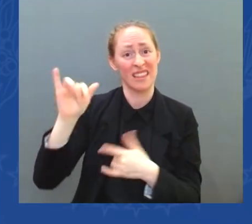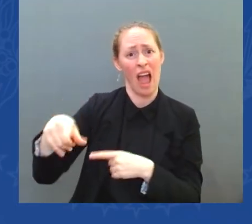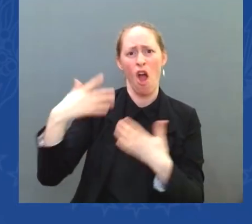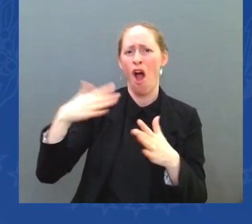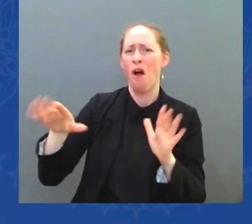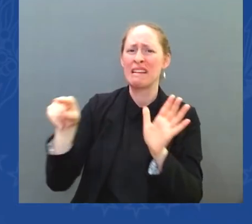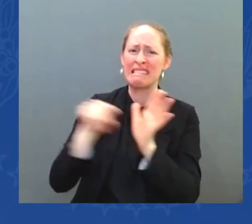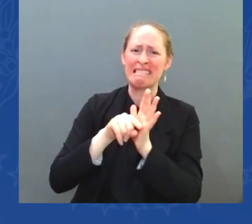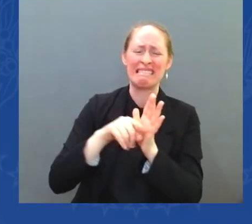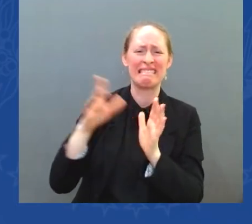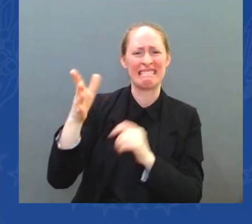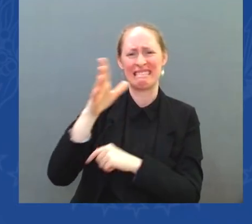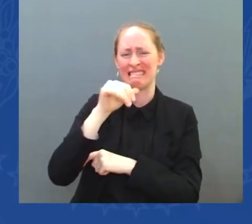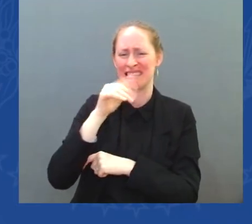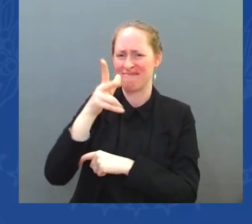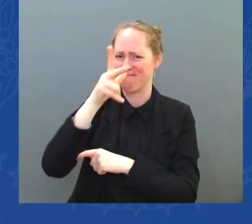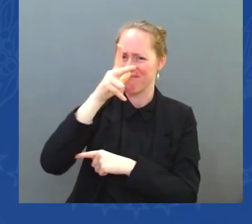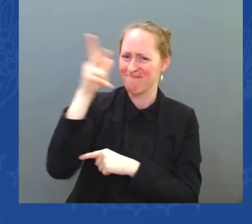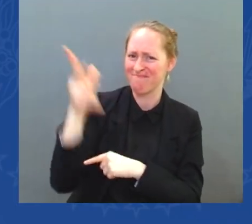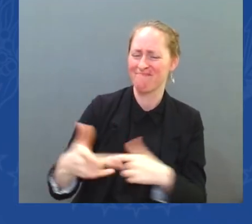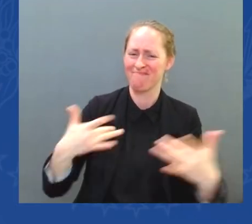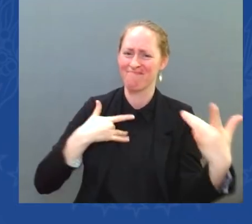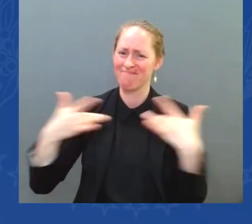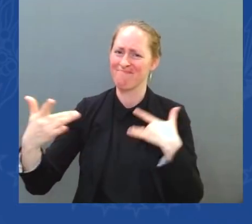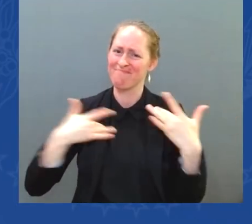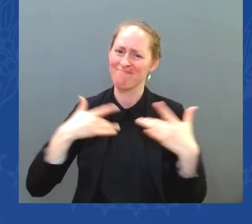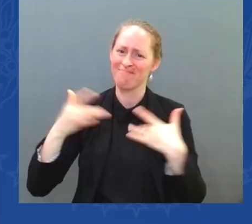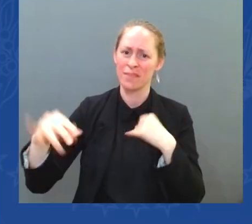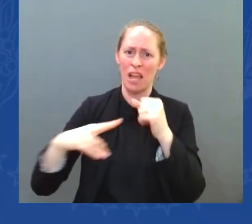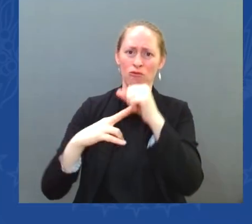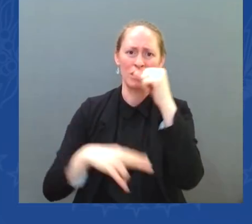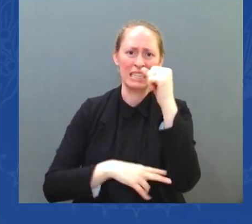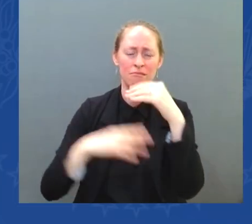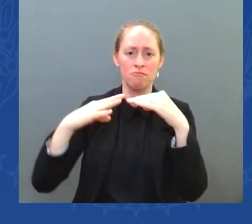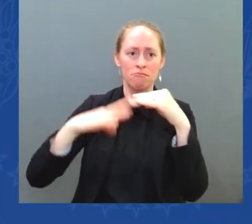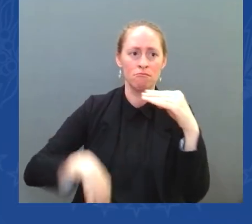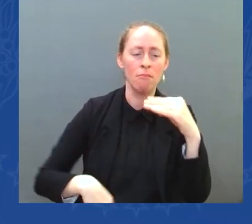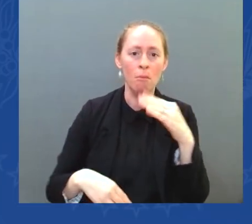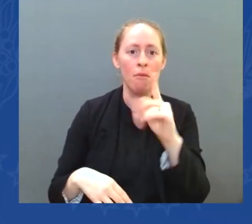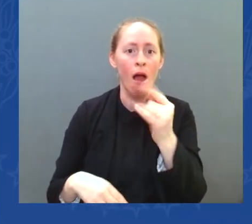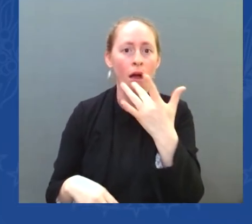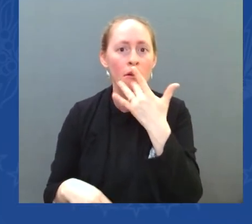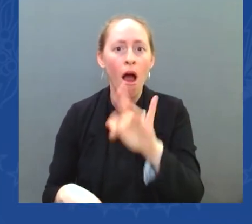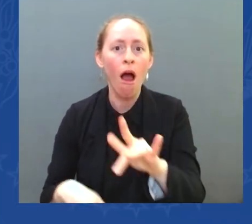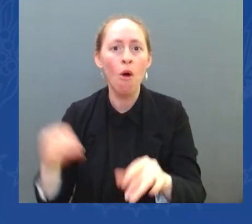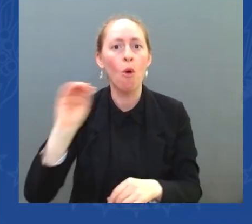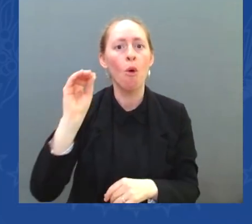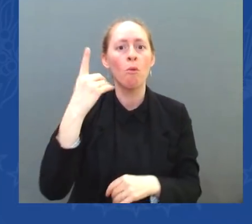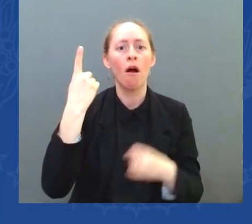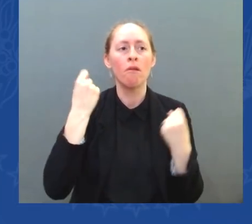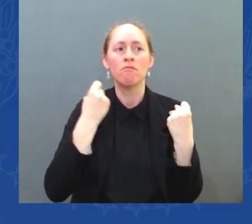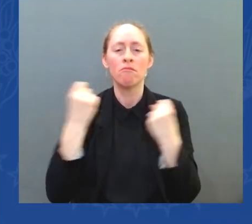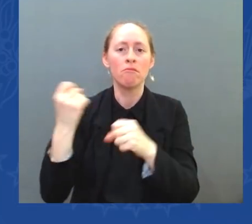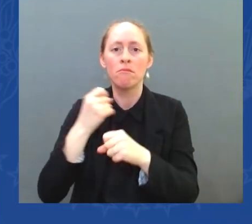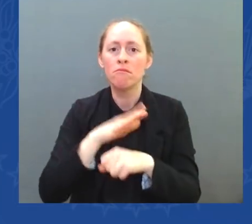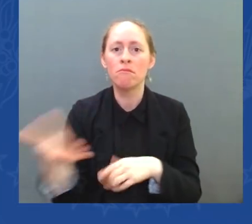It was about, I'm guessing, maybe 300 yards across a little bit of a valley and a shallow creek.